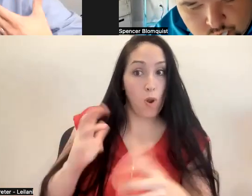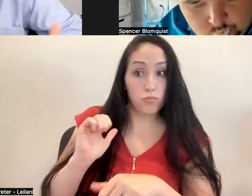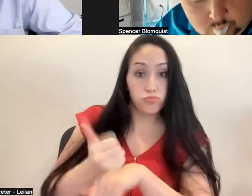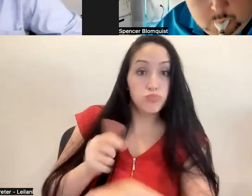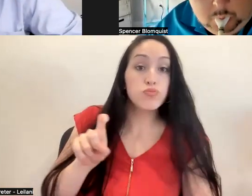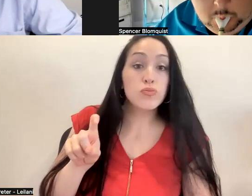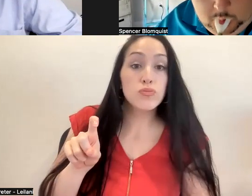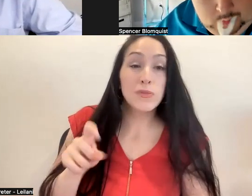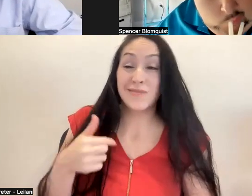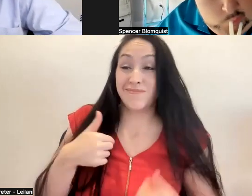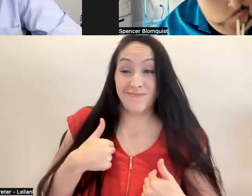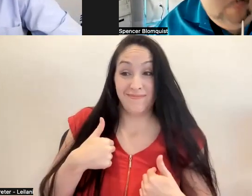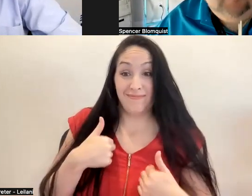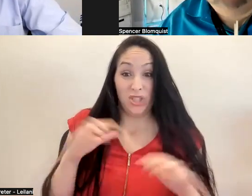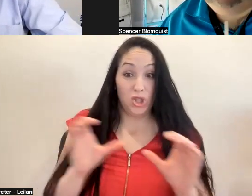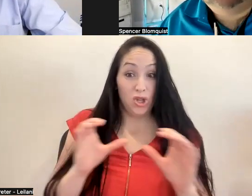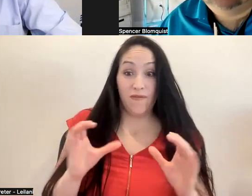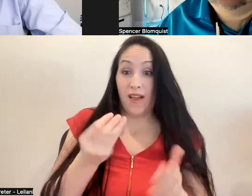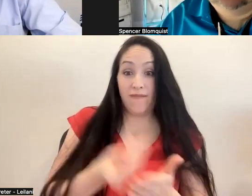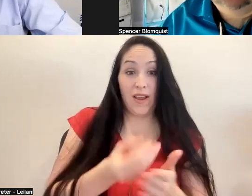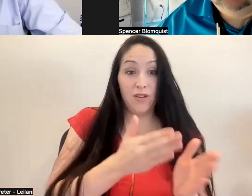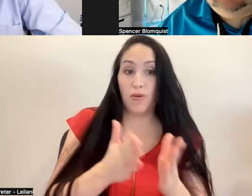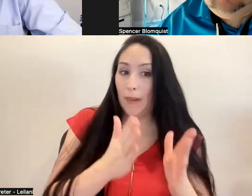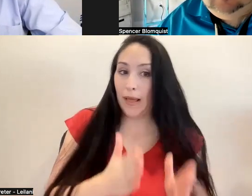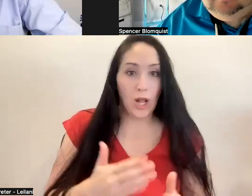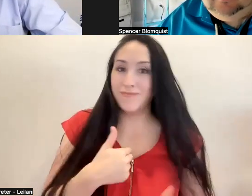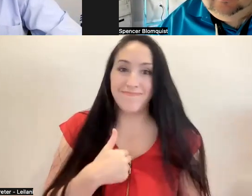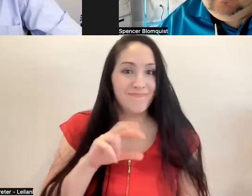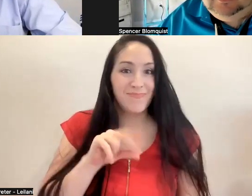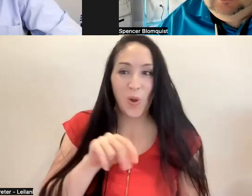11:16:48 I don't believe Spencer is either but one of the questions people usually have